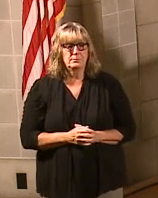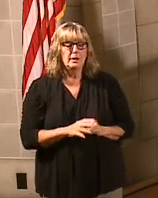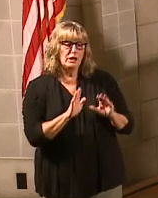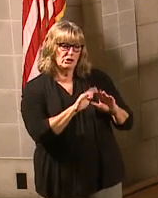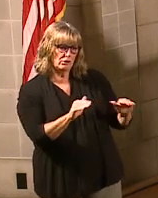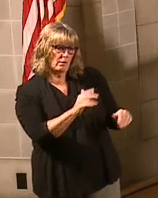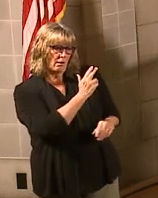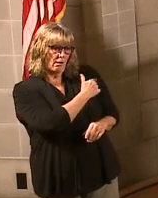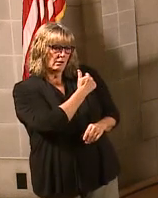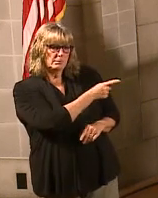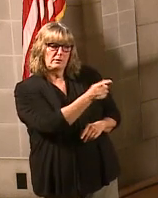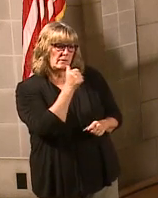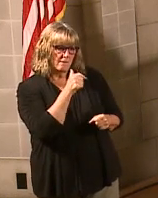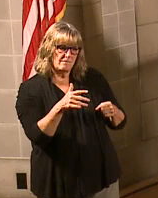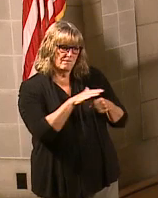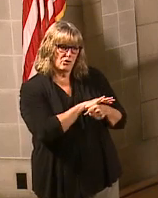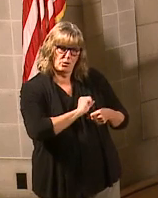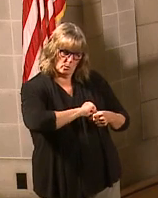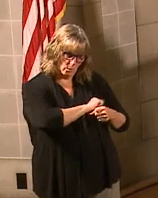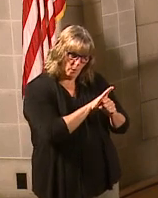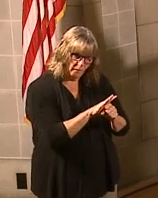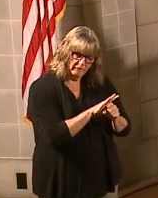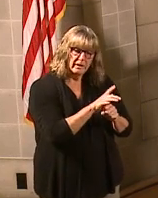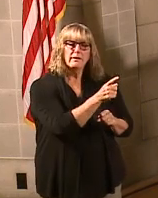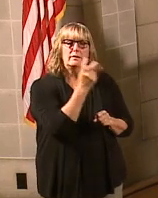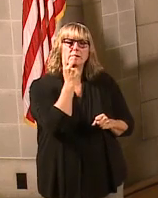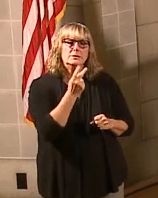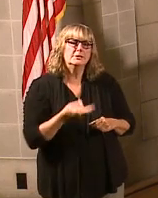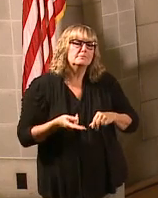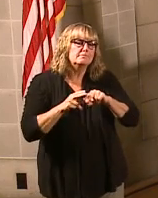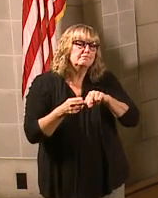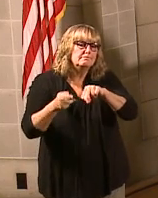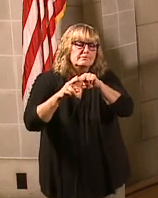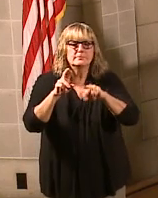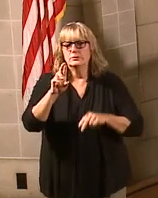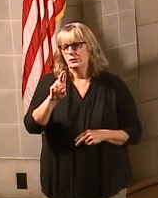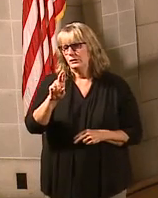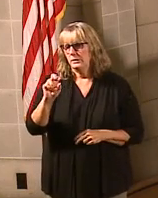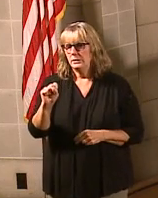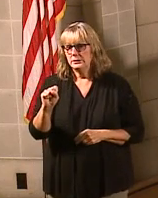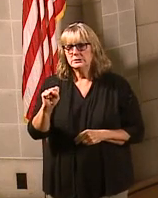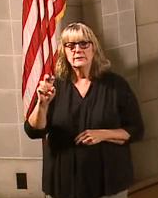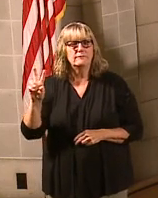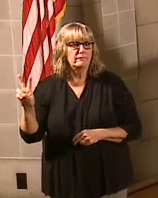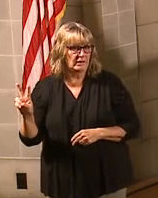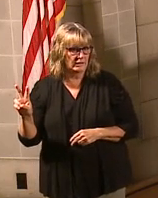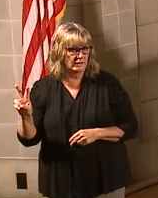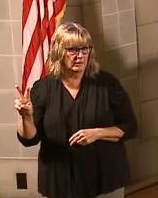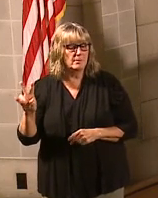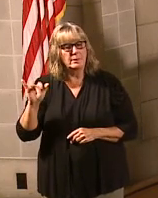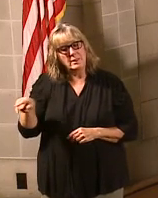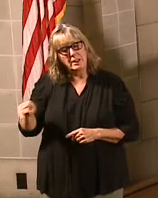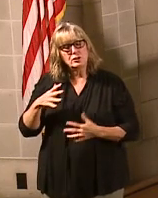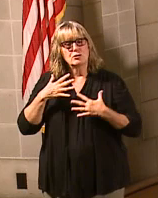THAT CAN TAKE CRITICALLY ILL PEDIATRIC PATIENTS. WHILE OUR PEDIATRIC HOSPITALS